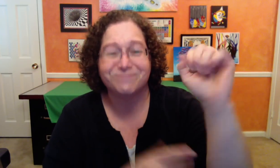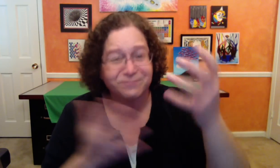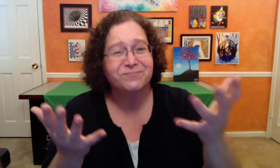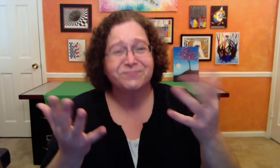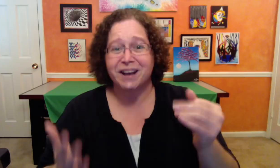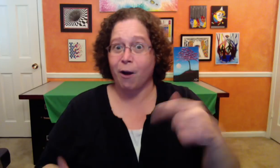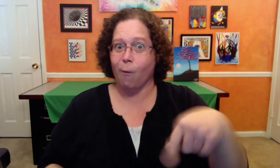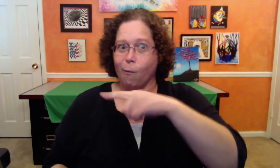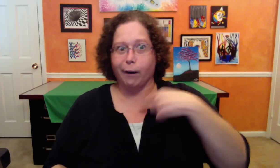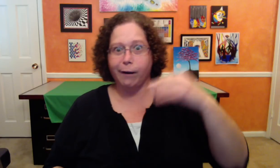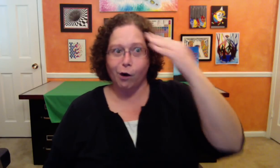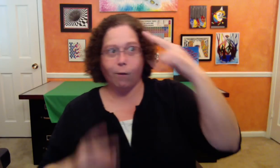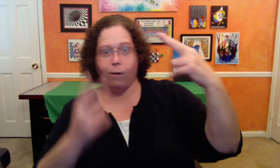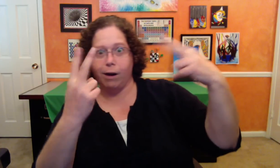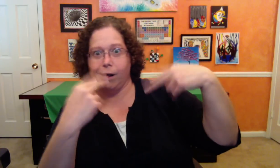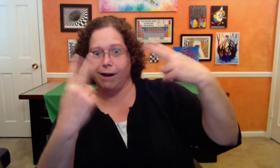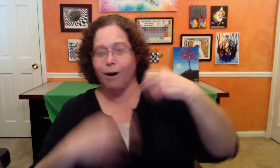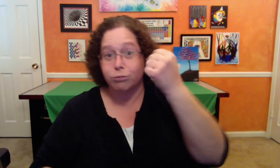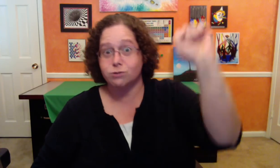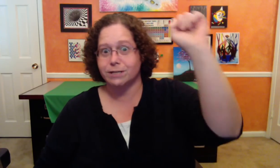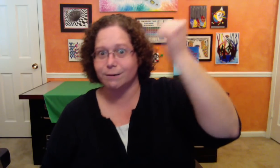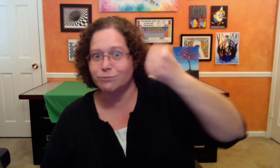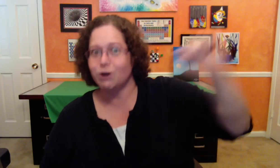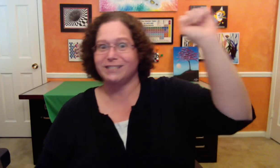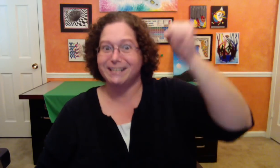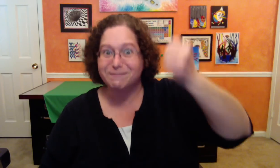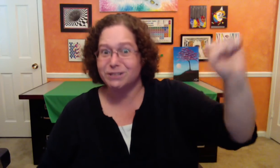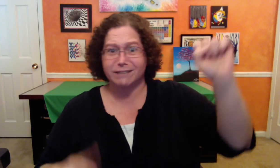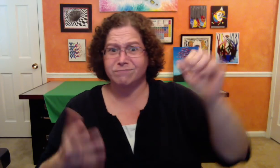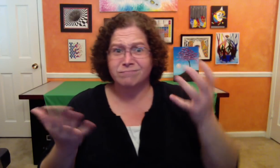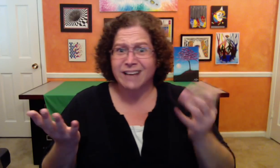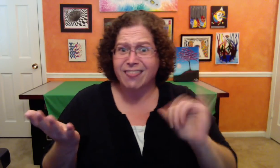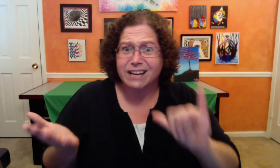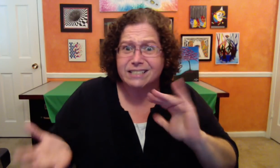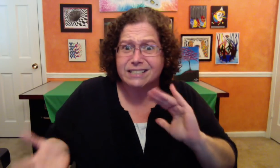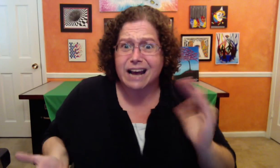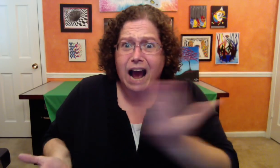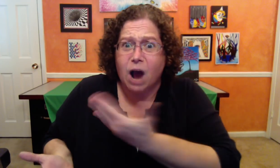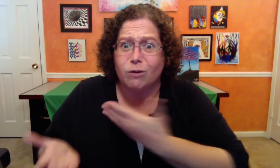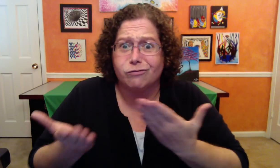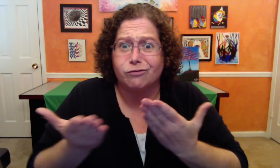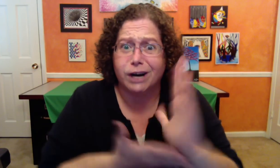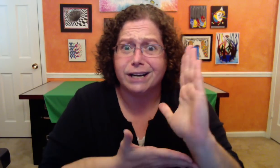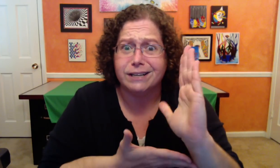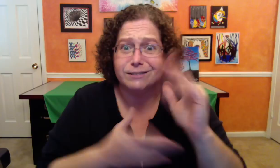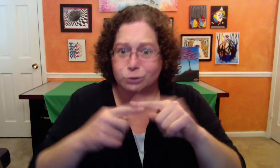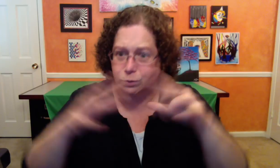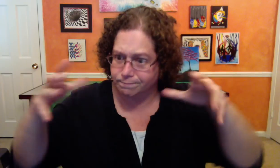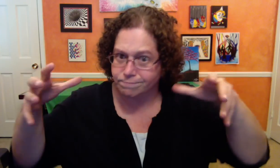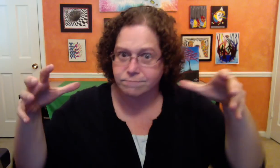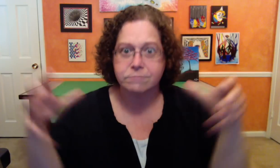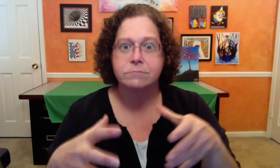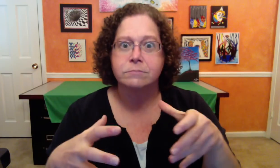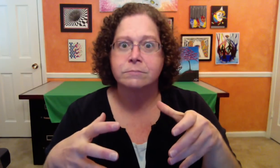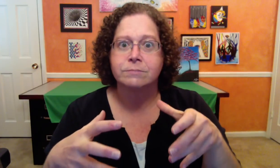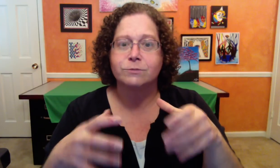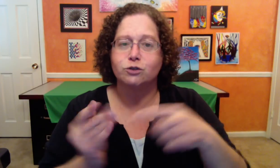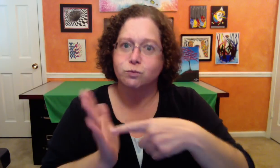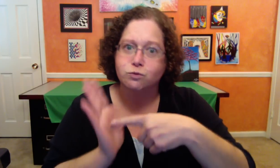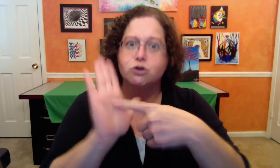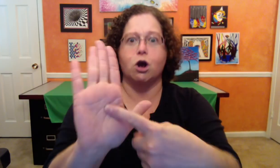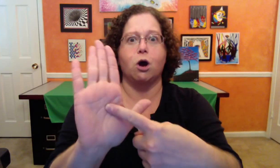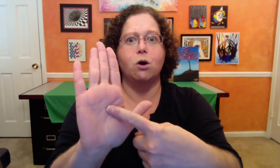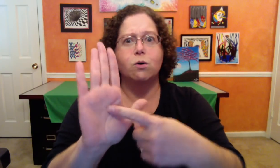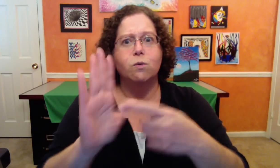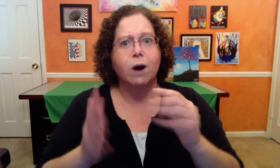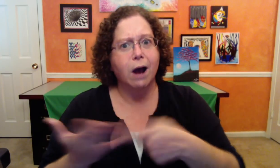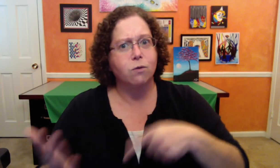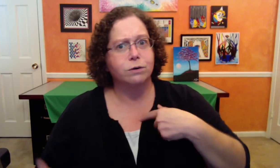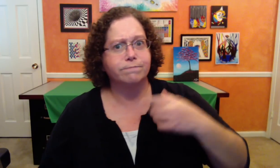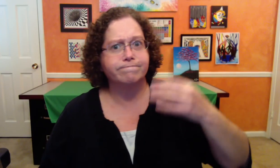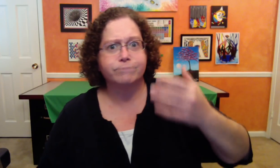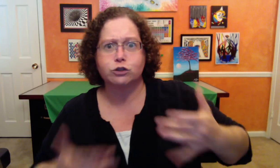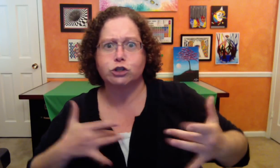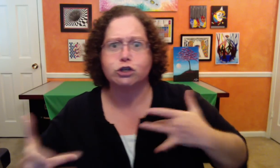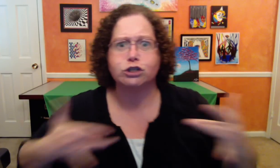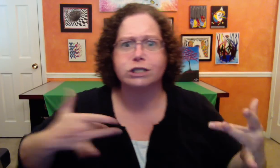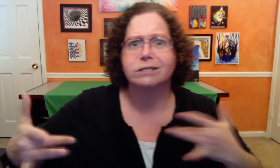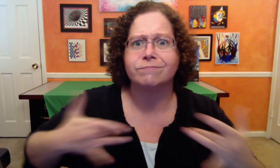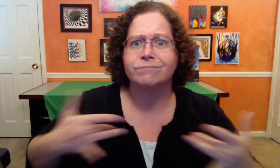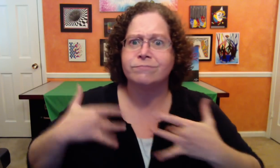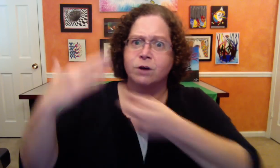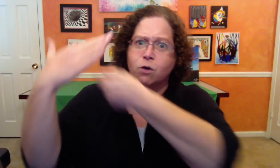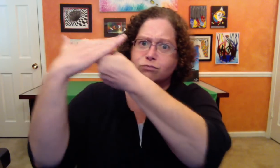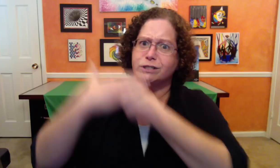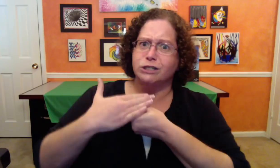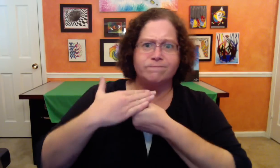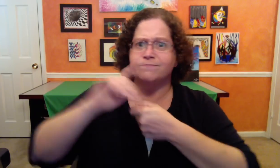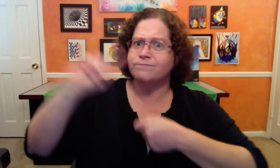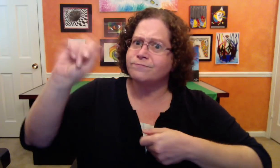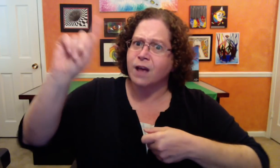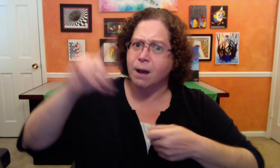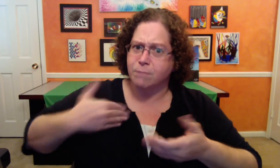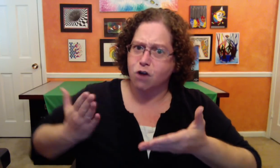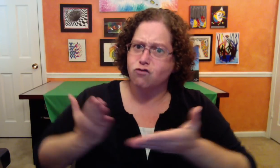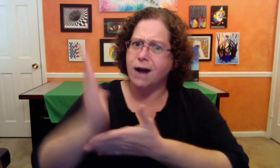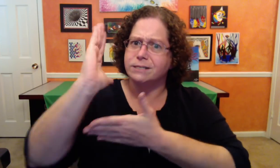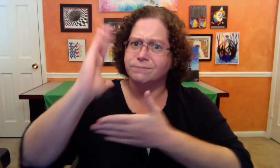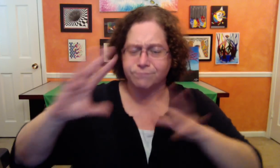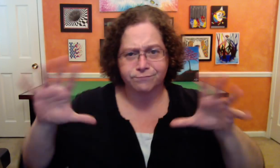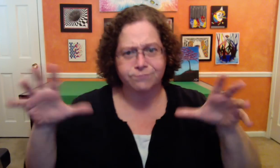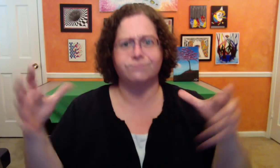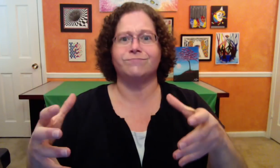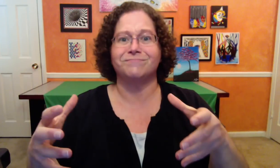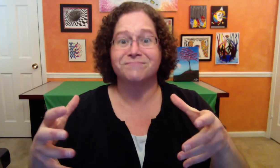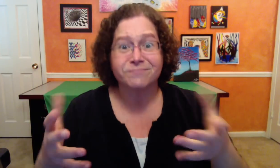We know how the public perceives us that we protest frequently, but that is our right to assemble to express our concerns of being oppressed!